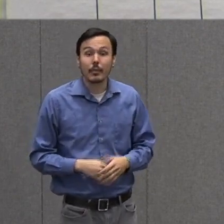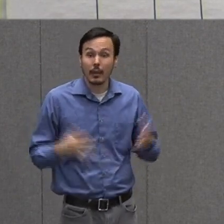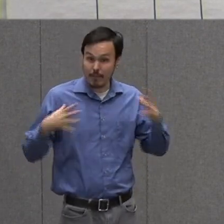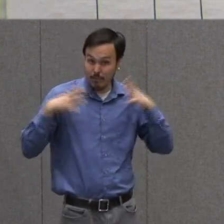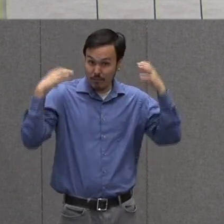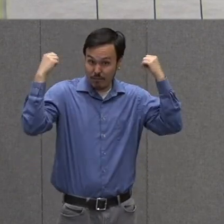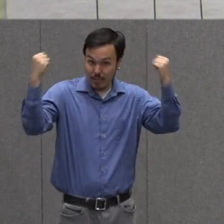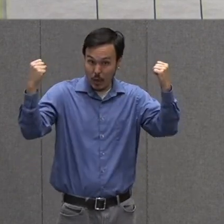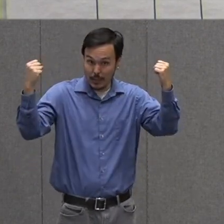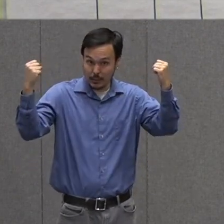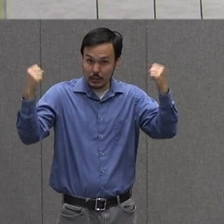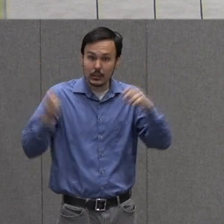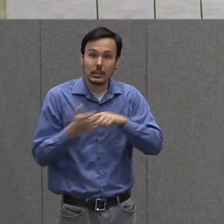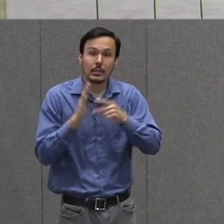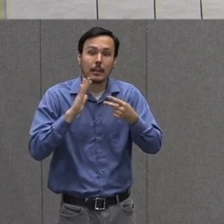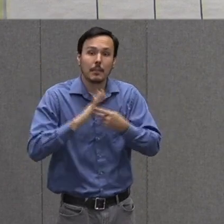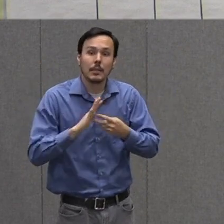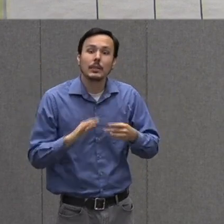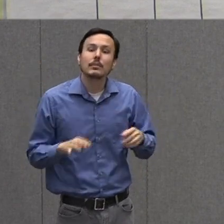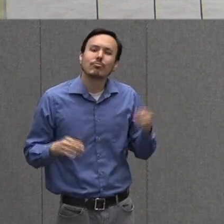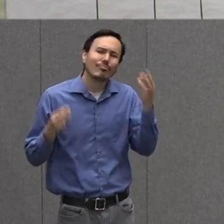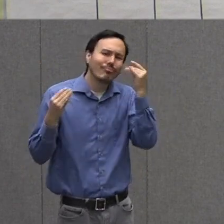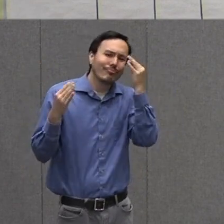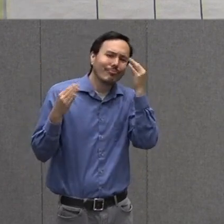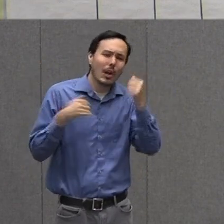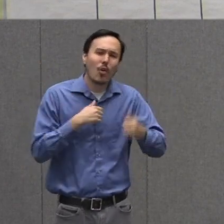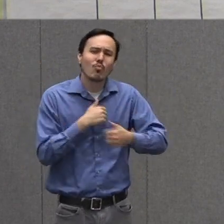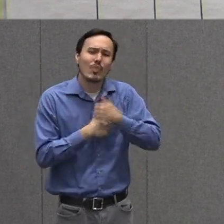they are thinking about what risks could be involved